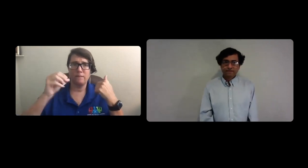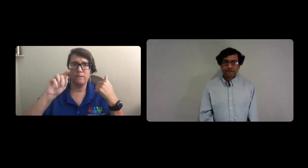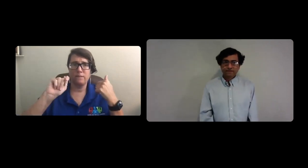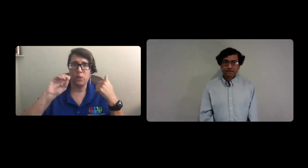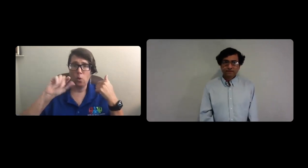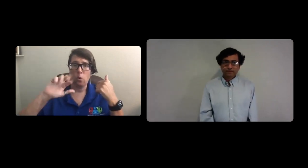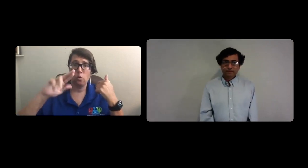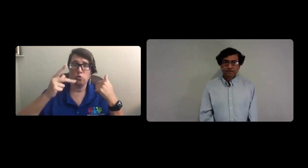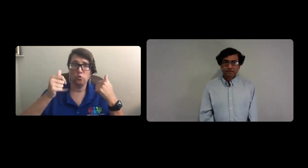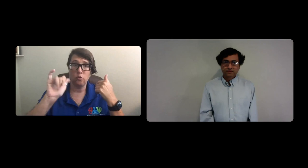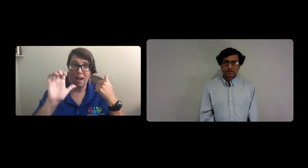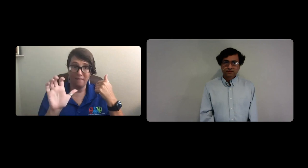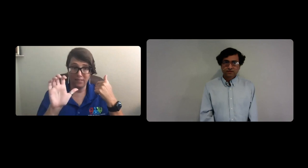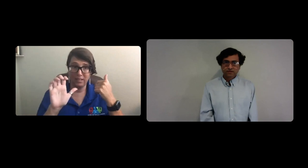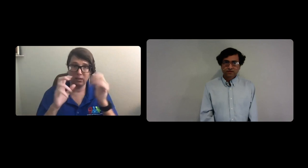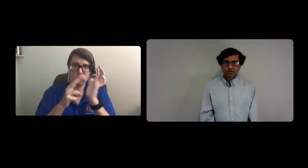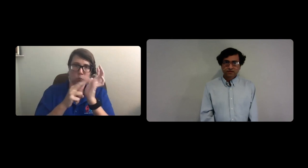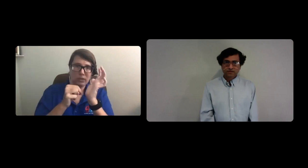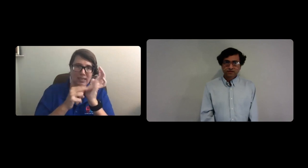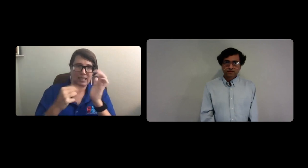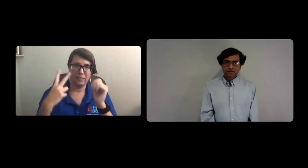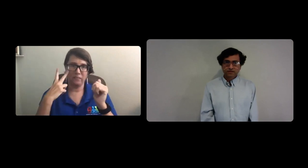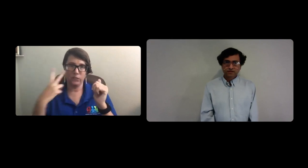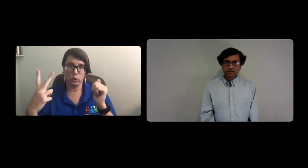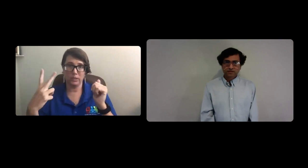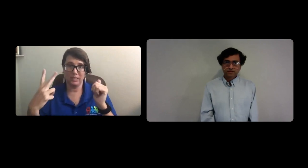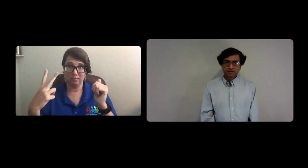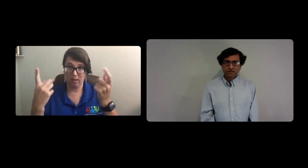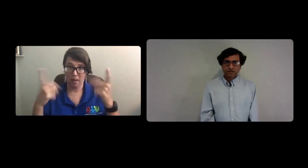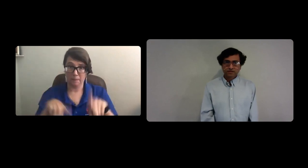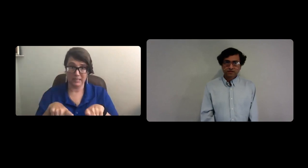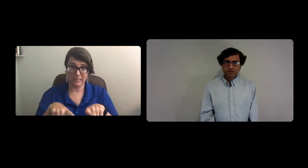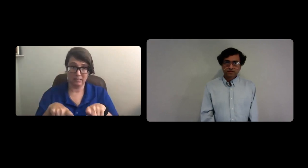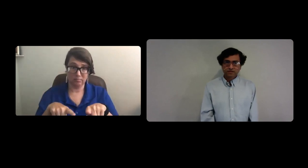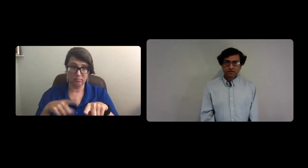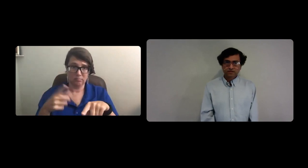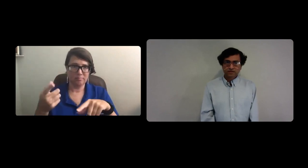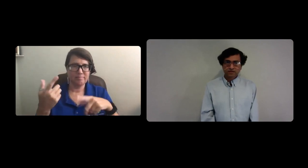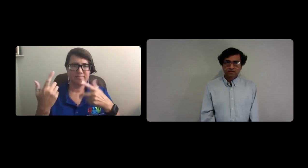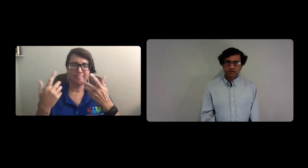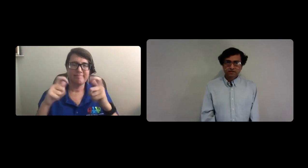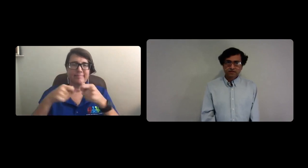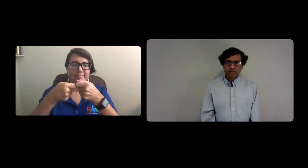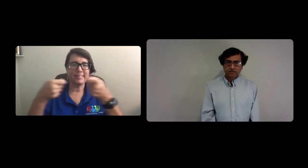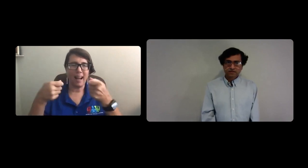Is it possible that photographic reading or viewing is happening?